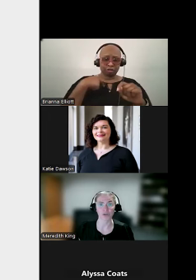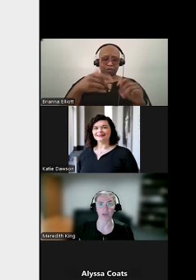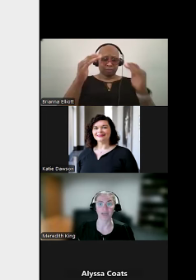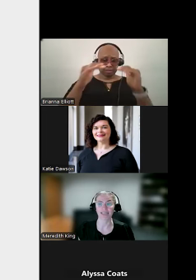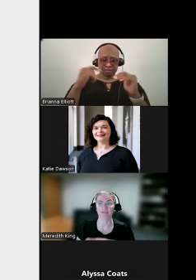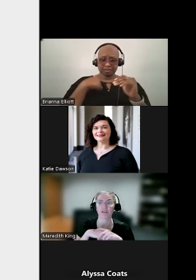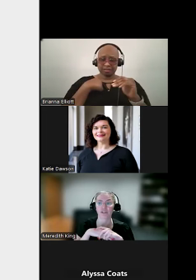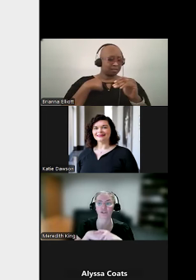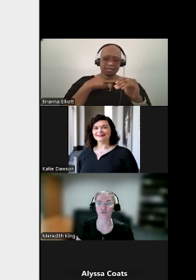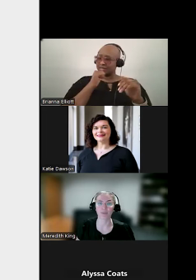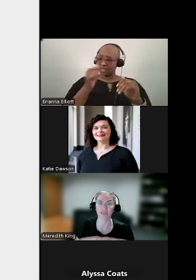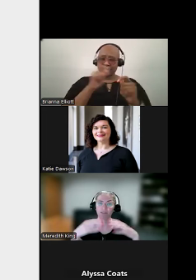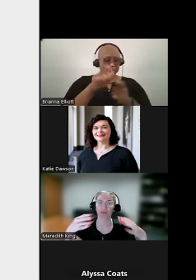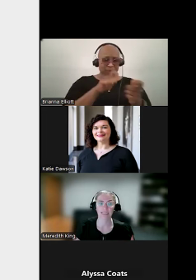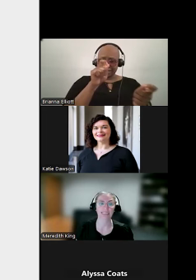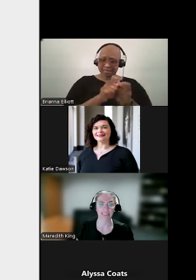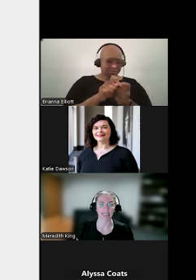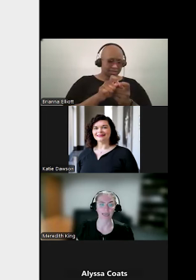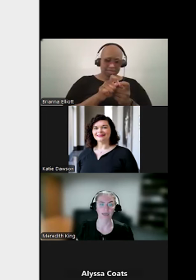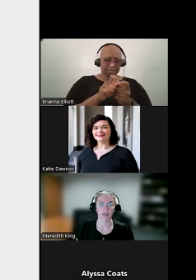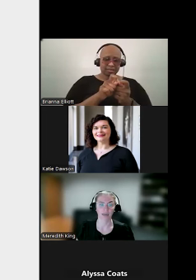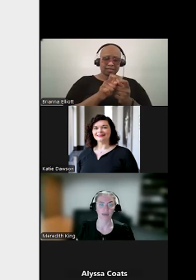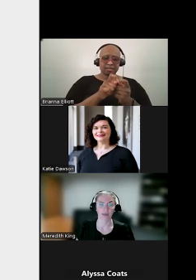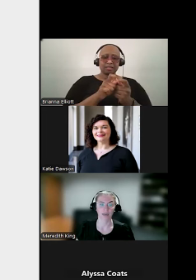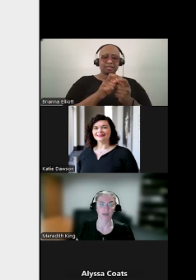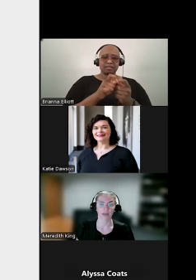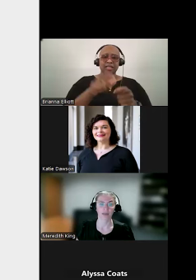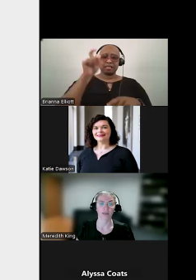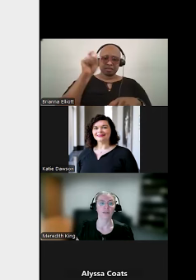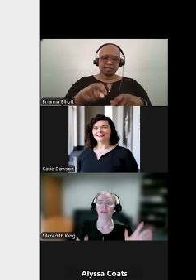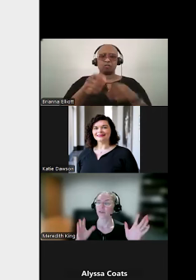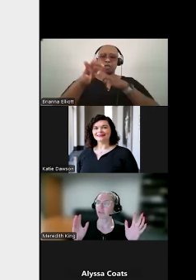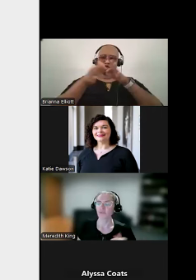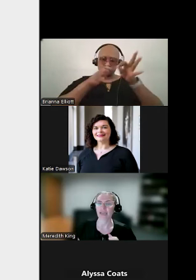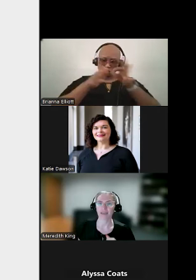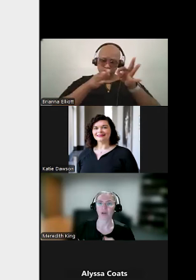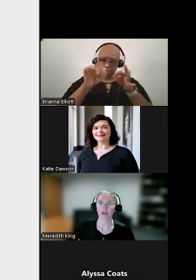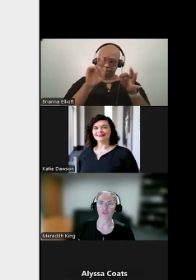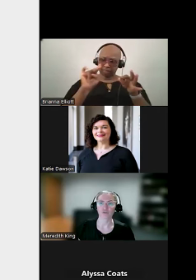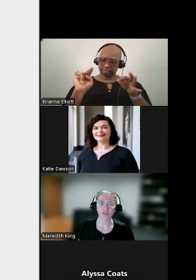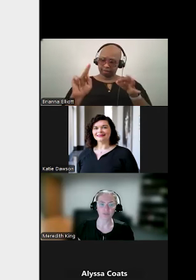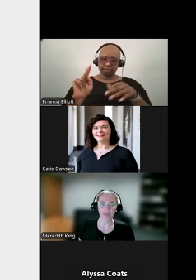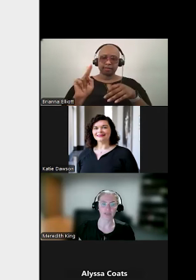doing. We need to have a descriptive link. So, finally, what our descriptive link is